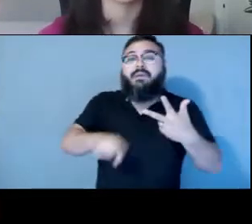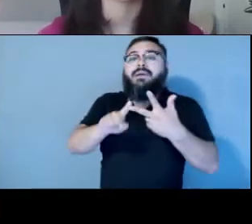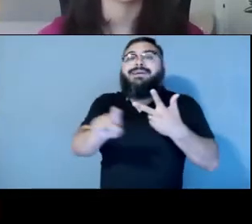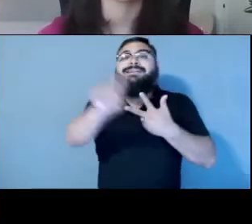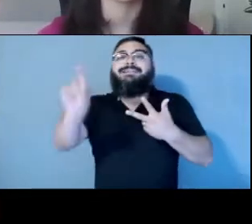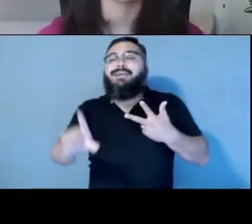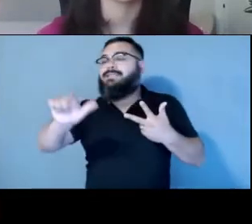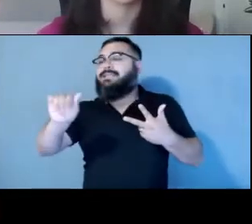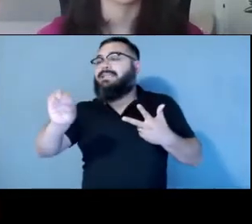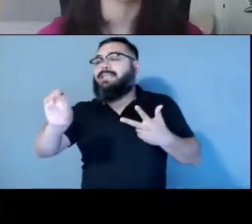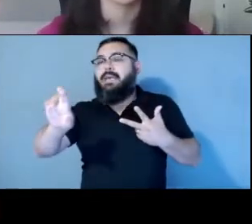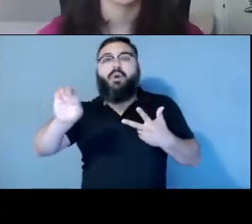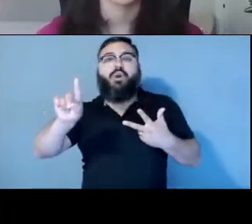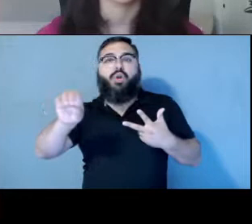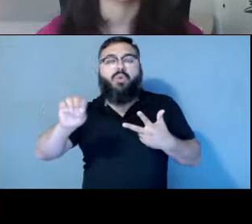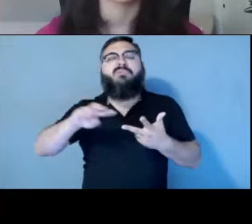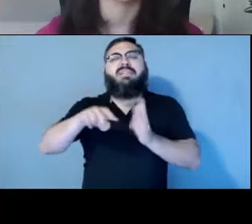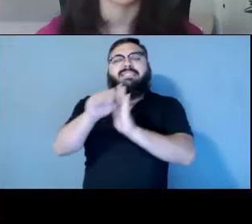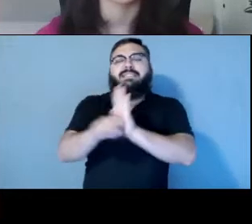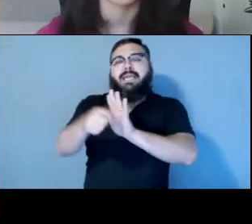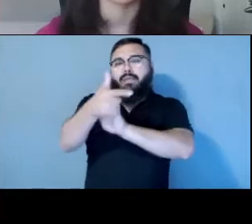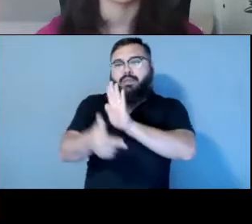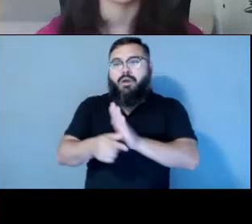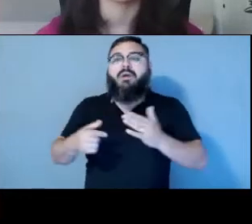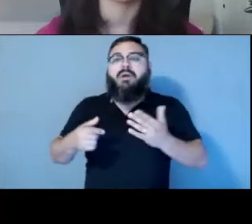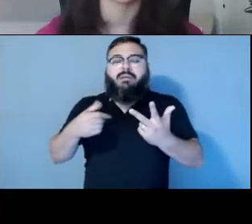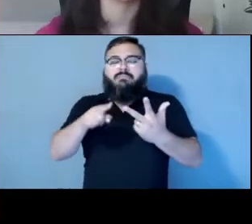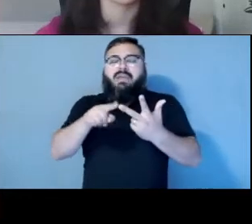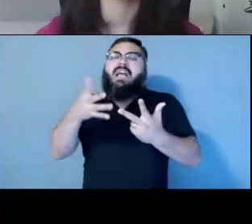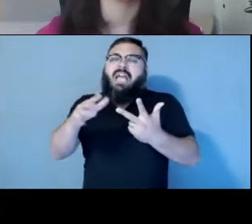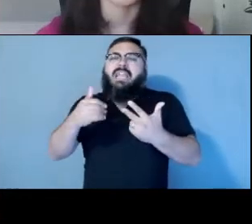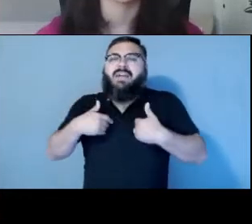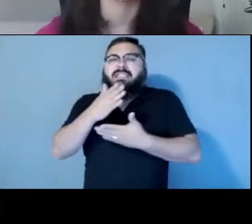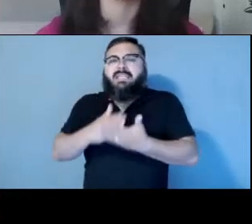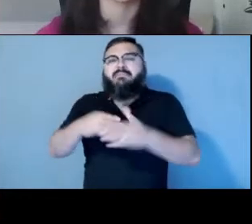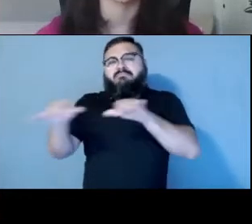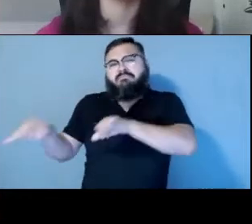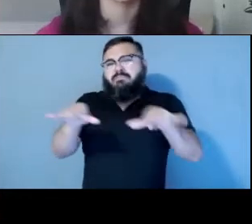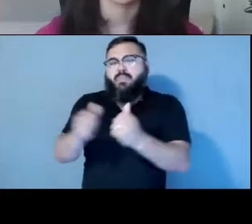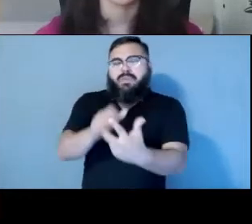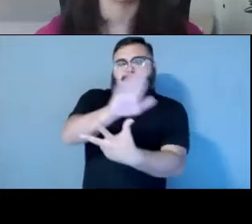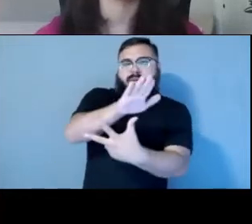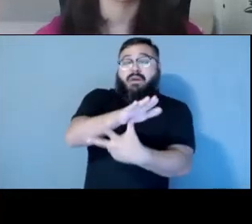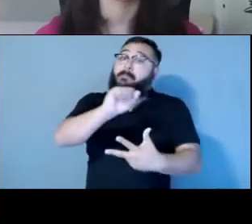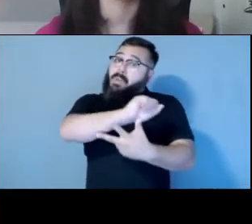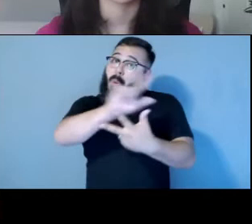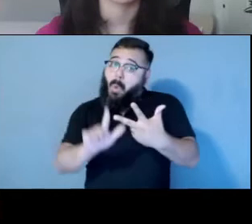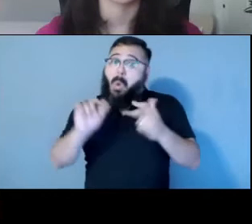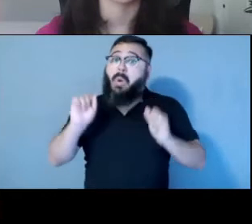and also is very similar and has some overlap with the ADA. But all of these laws potentially could apply, and we'll talk first now about